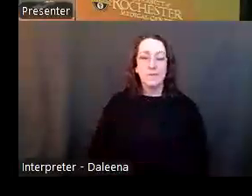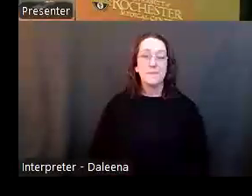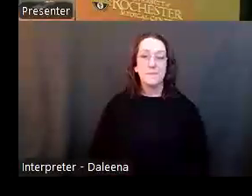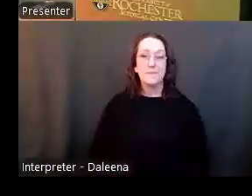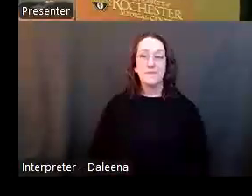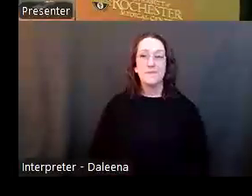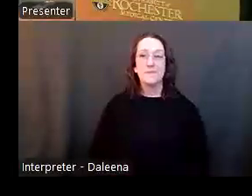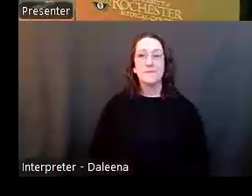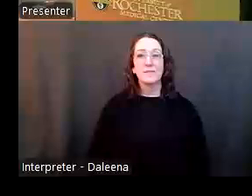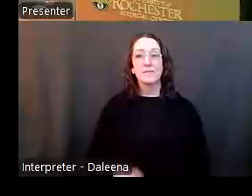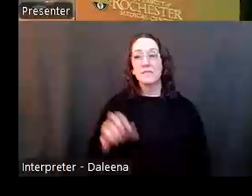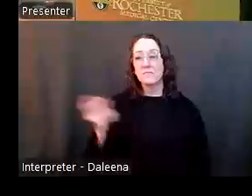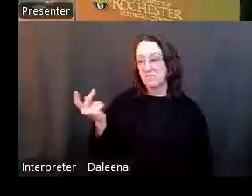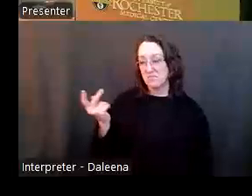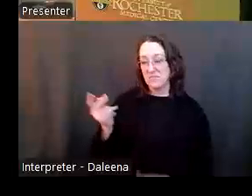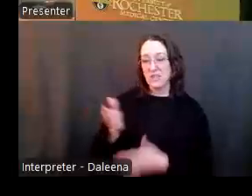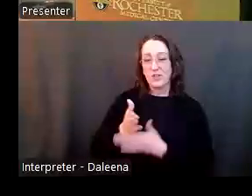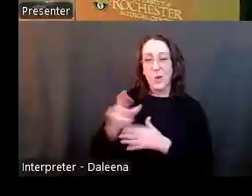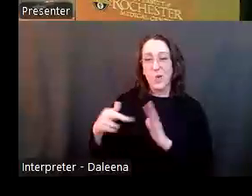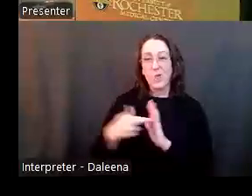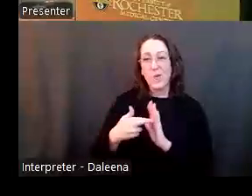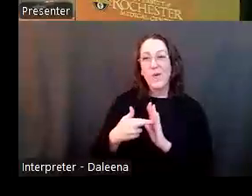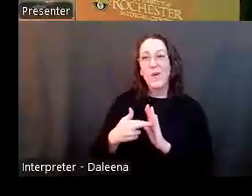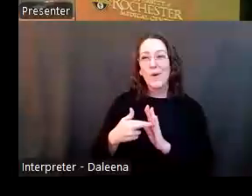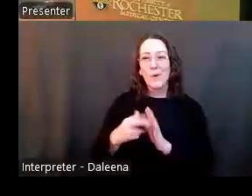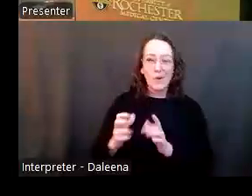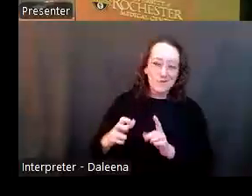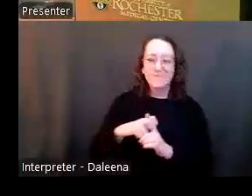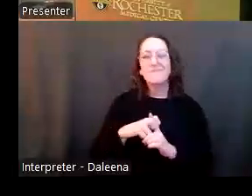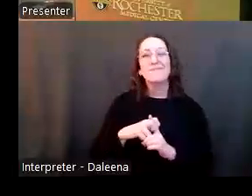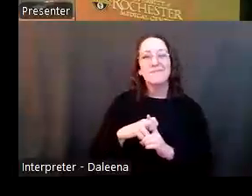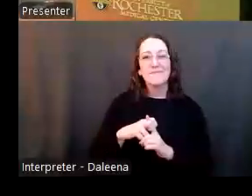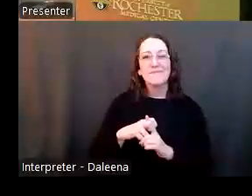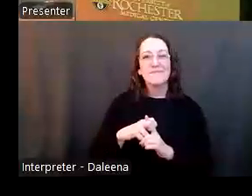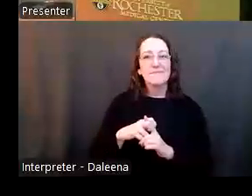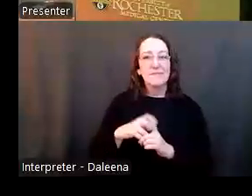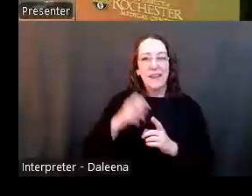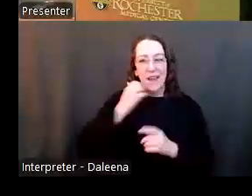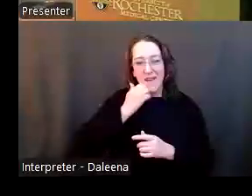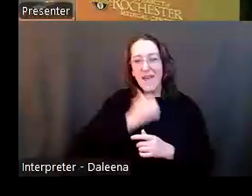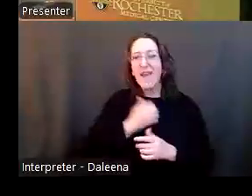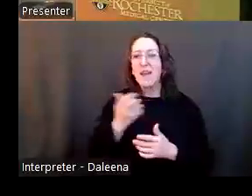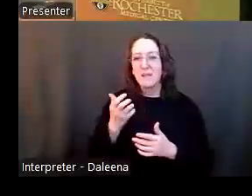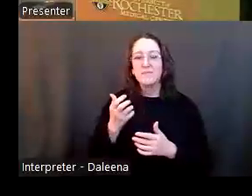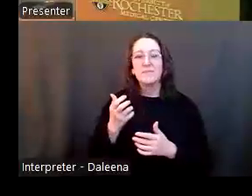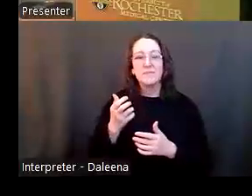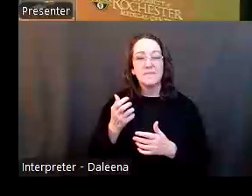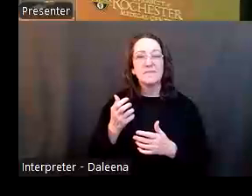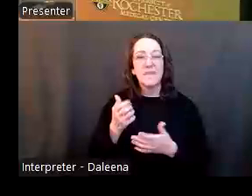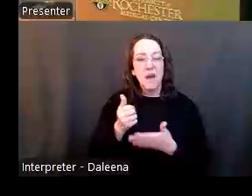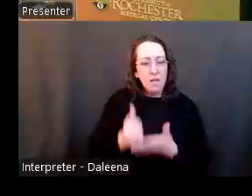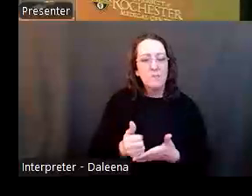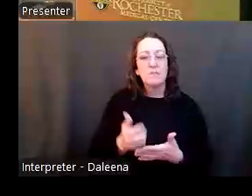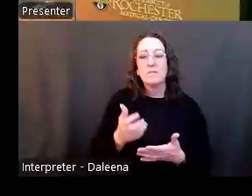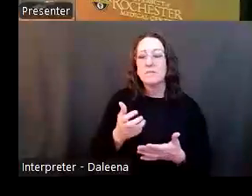Jackie and I share this role so we um are assigned you know each day and we help just streamline all